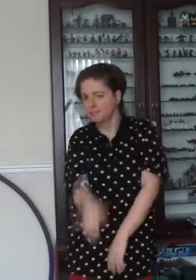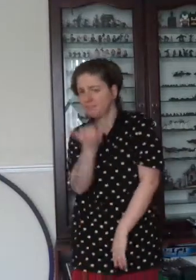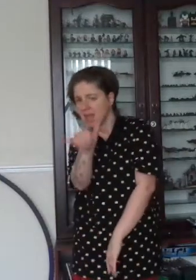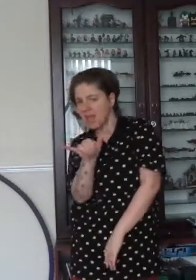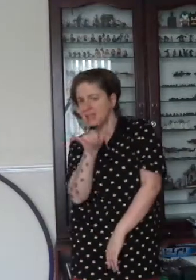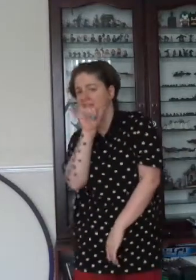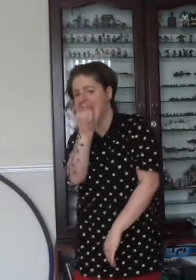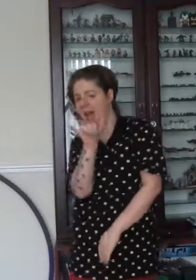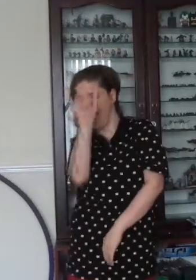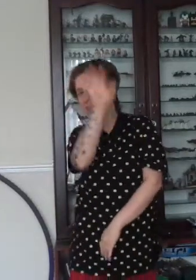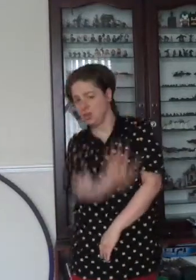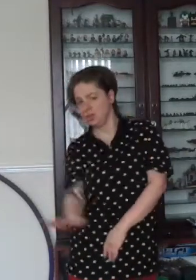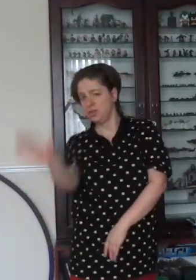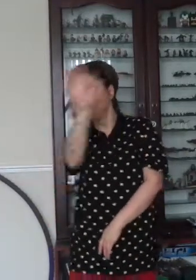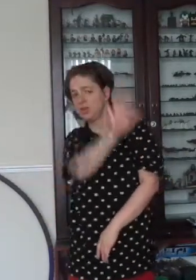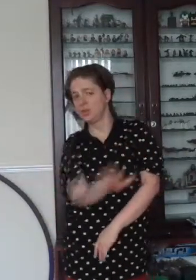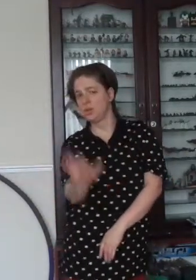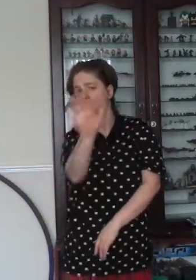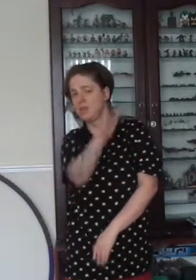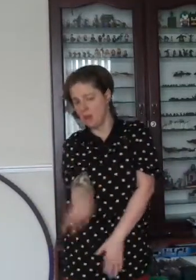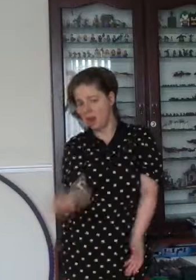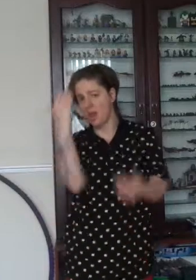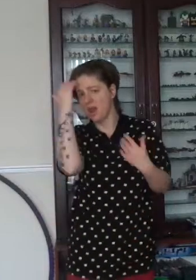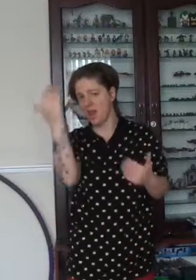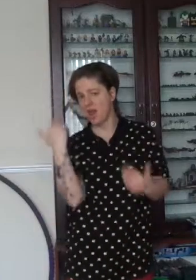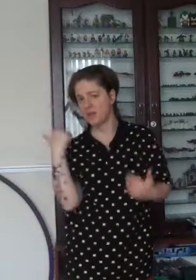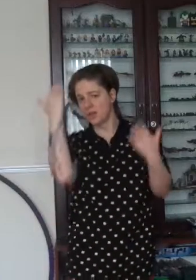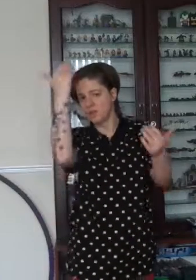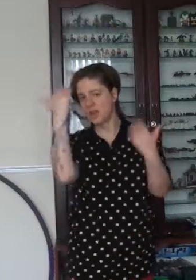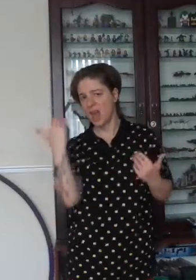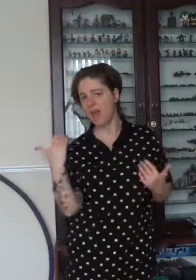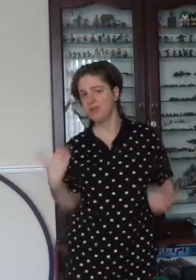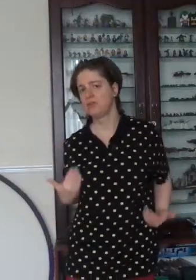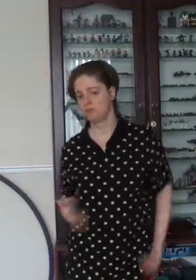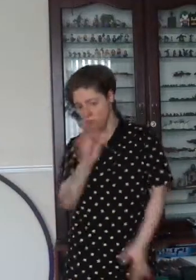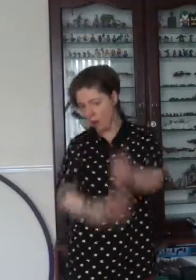But there's a side to you That I never knew, never knew